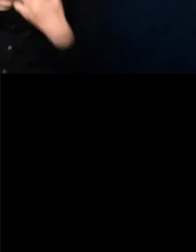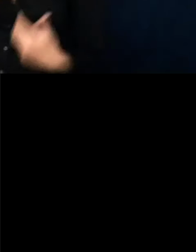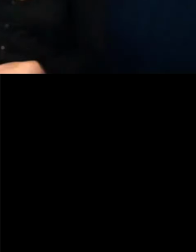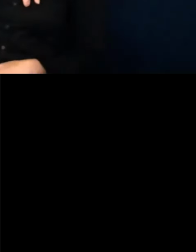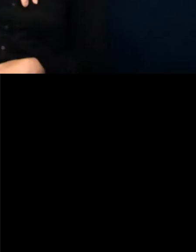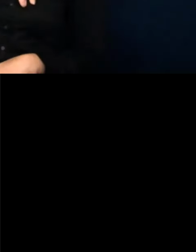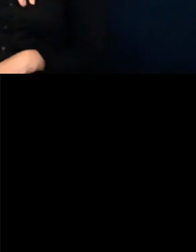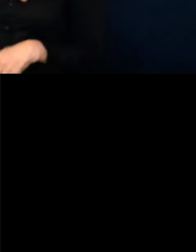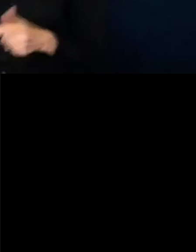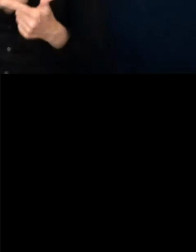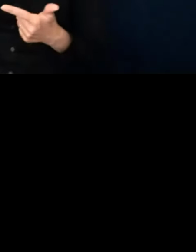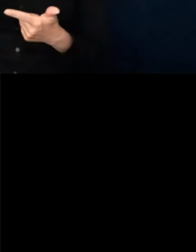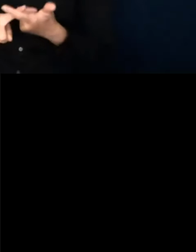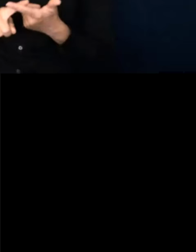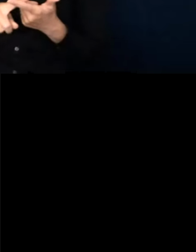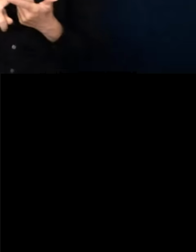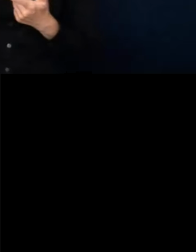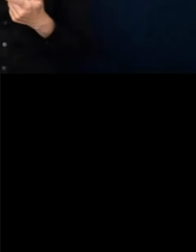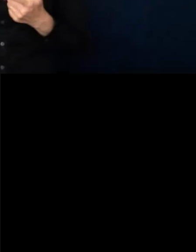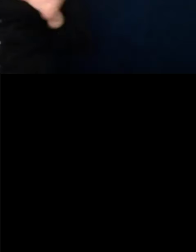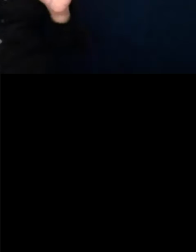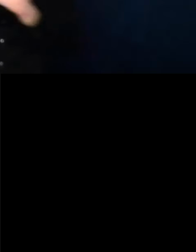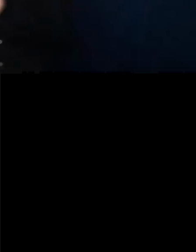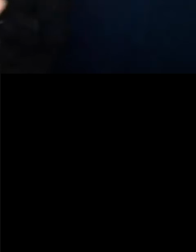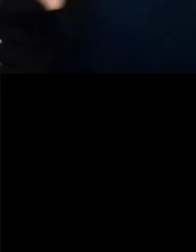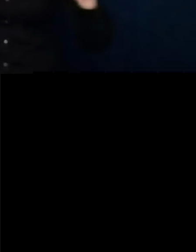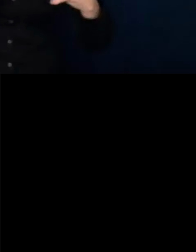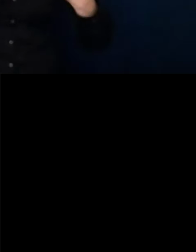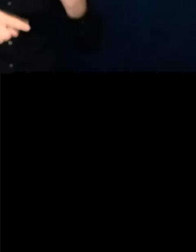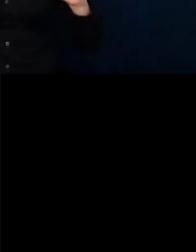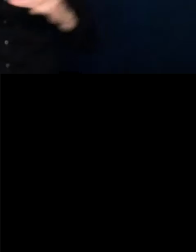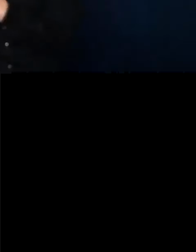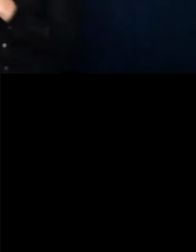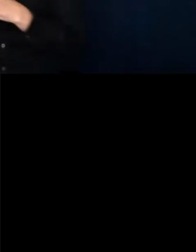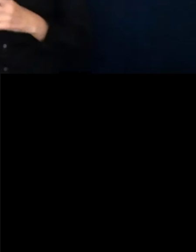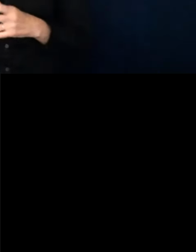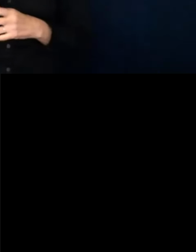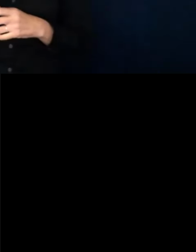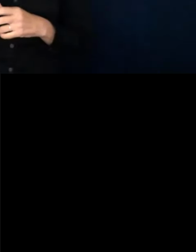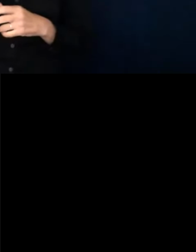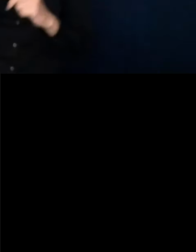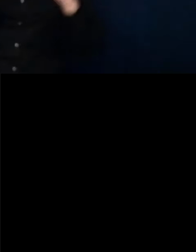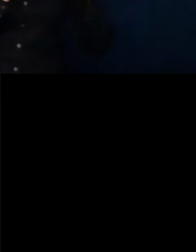whether it's unstable housing, or non-binary, or whatever. But from that point on it sounds